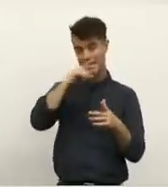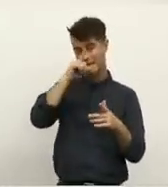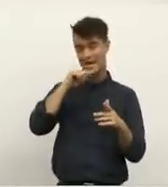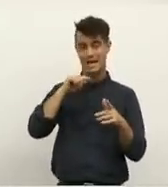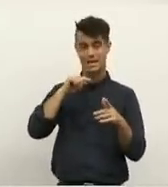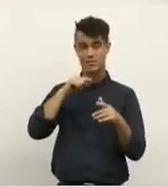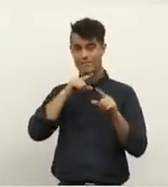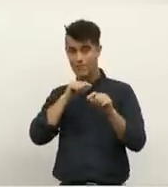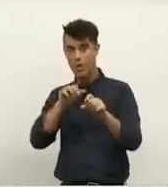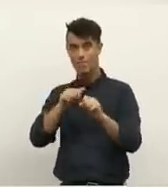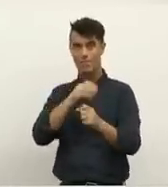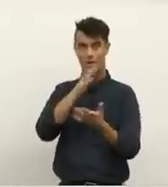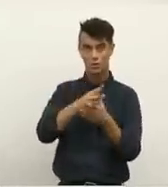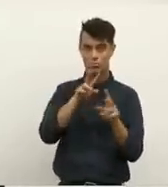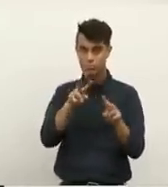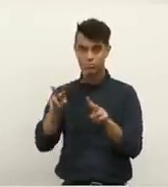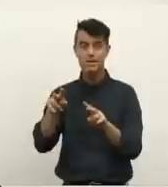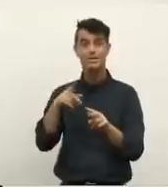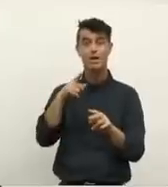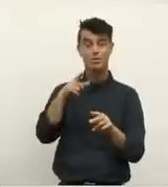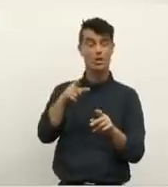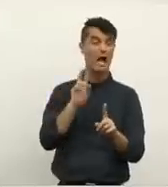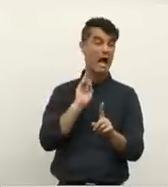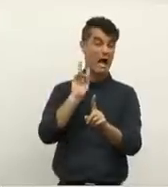So, that's one of the recourses they can take.